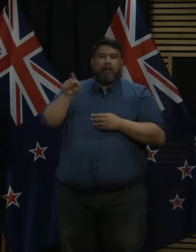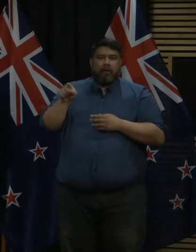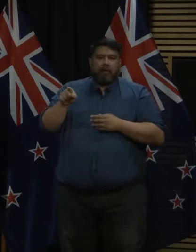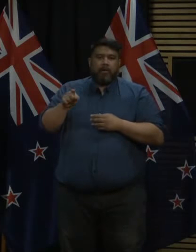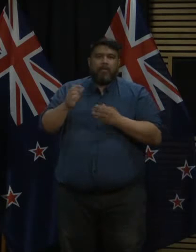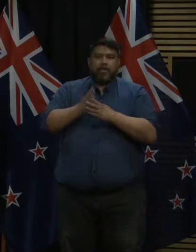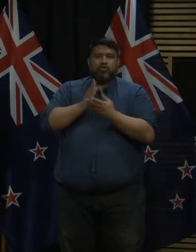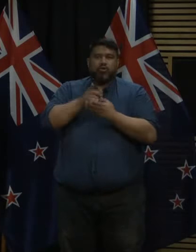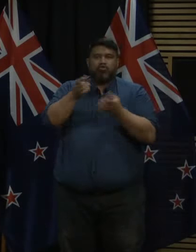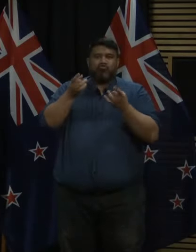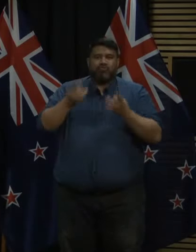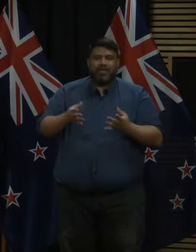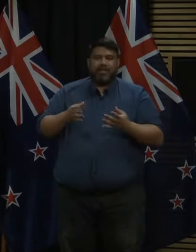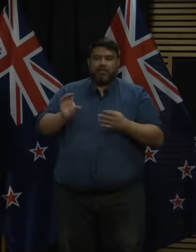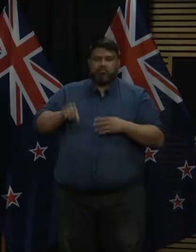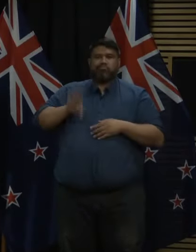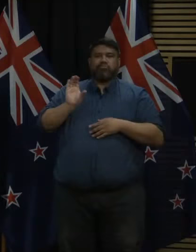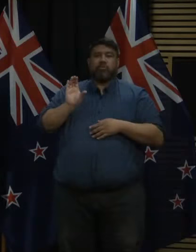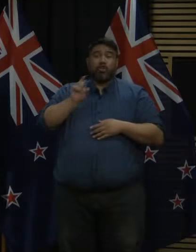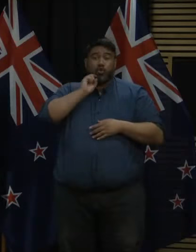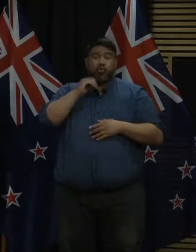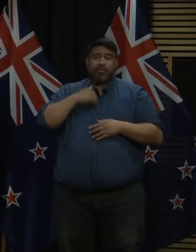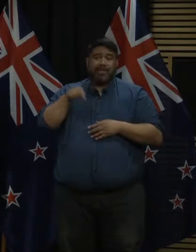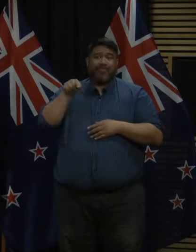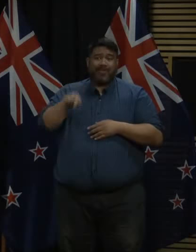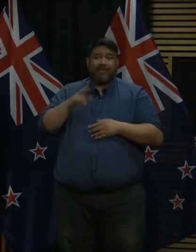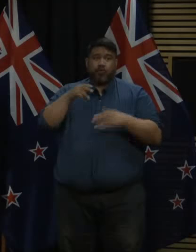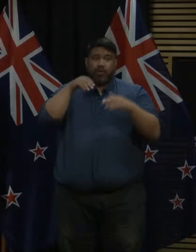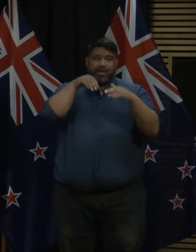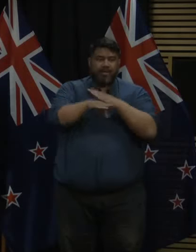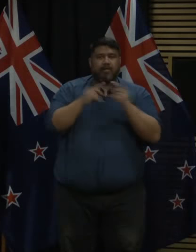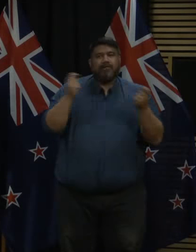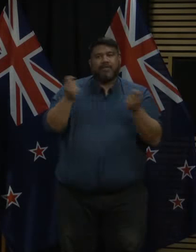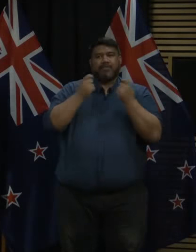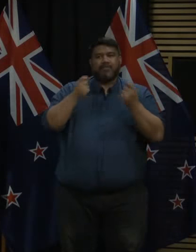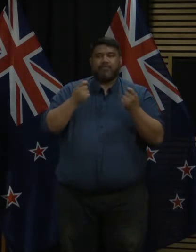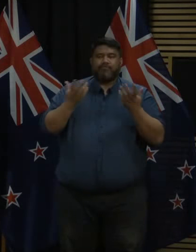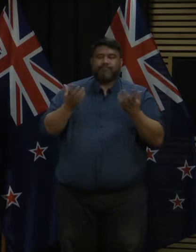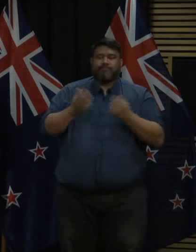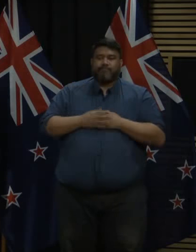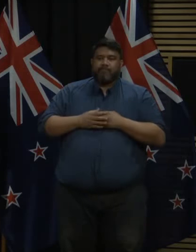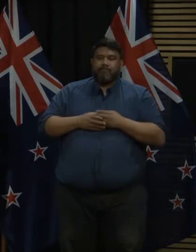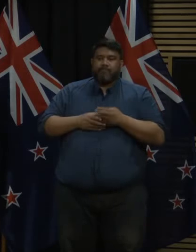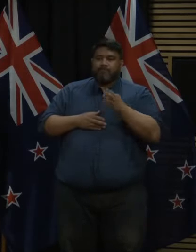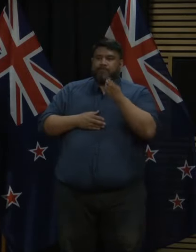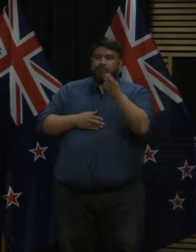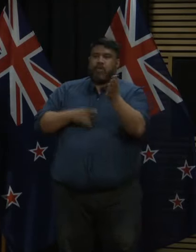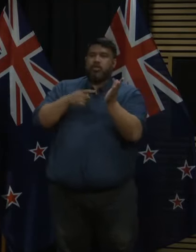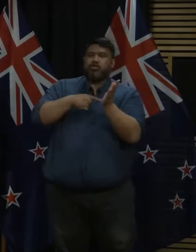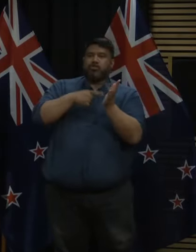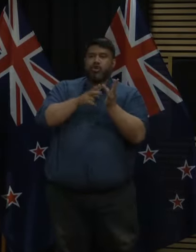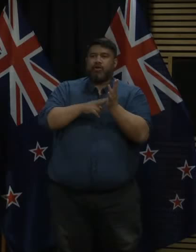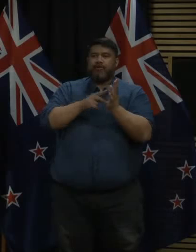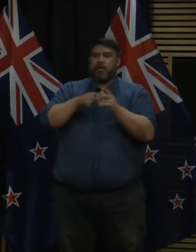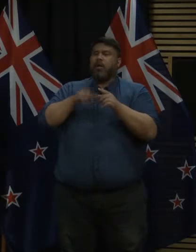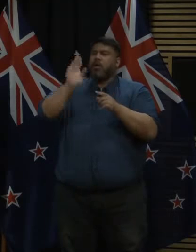continuing to work on the framework and some of the